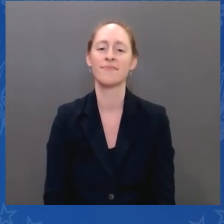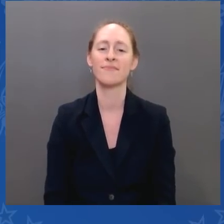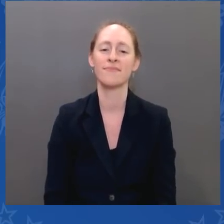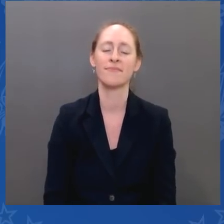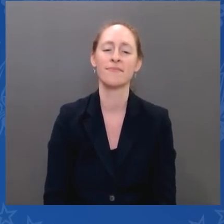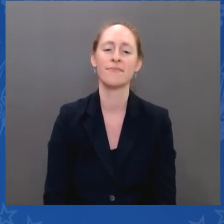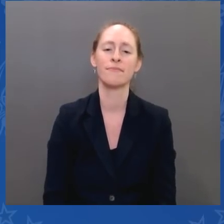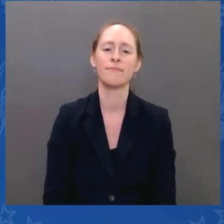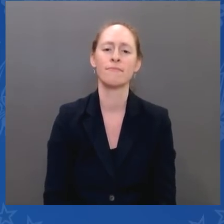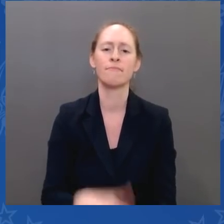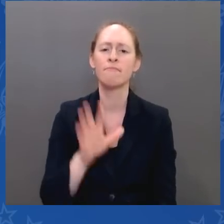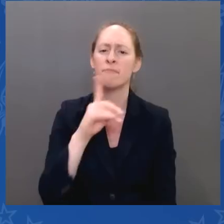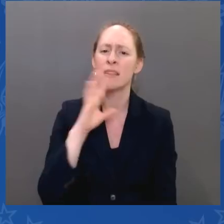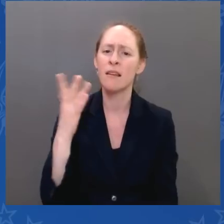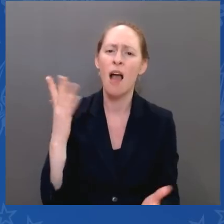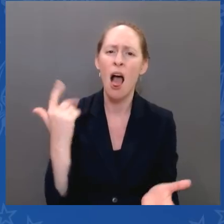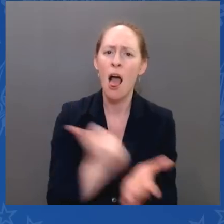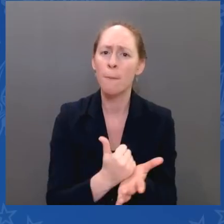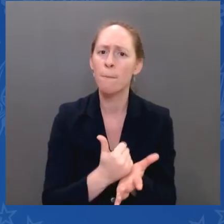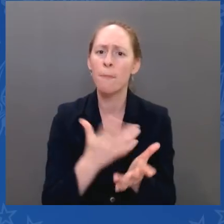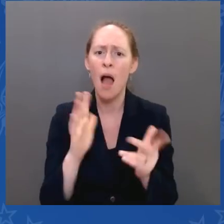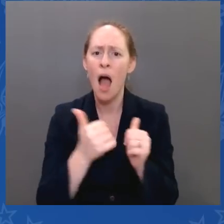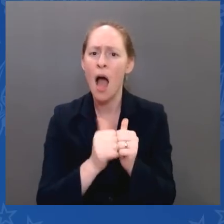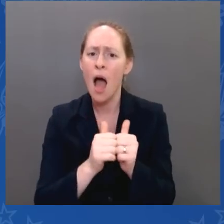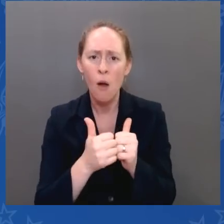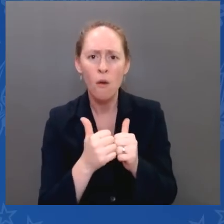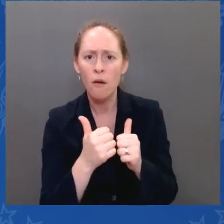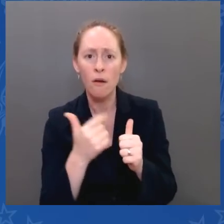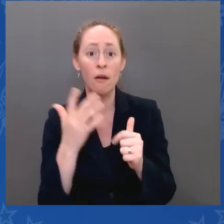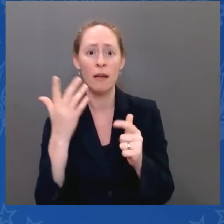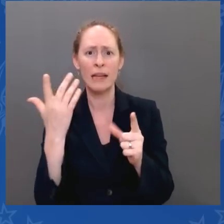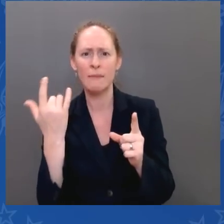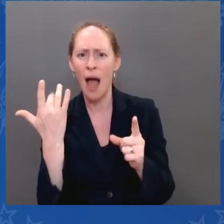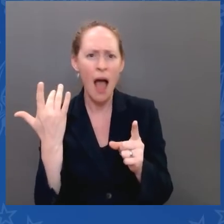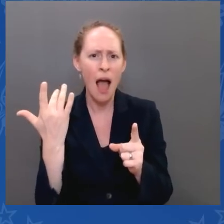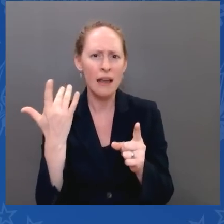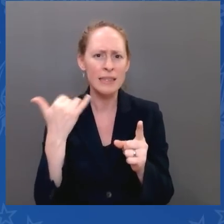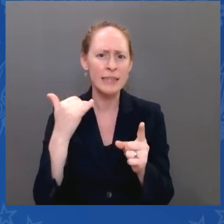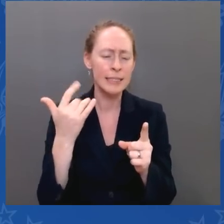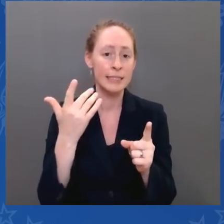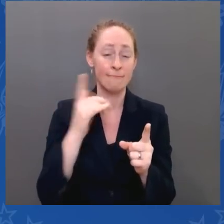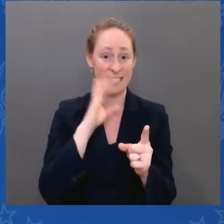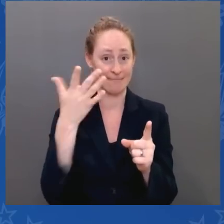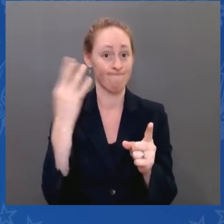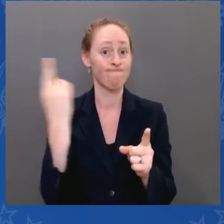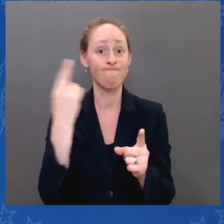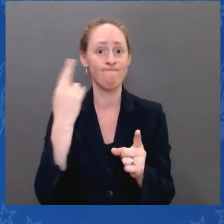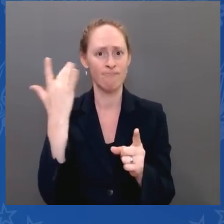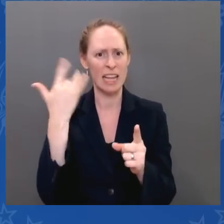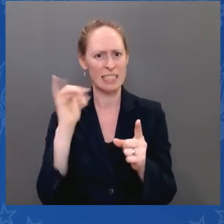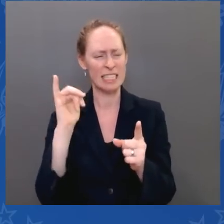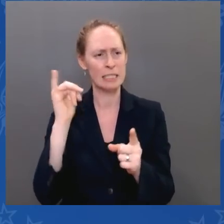is that more than thir- -- in more than 30,000 stations, they're now selling gas for less than $4.00 a gallon.